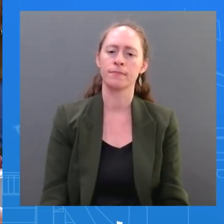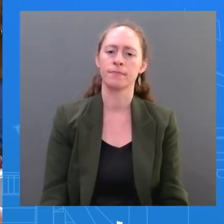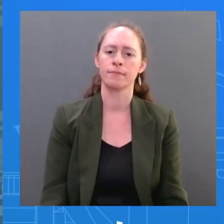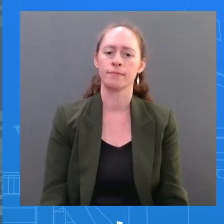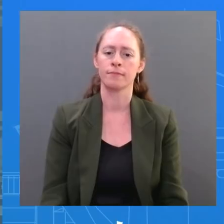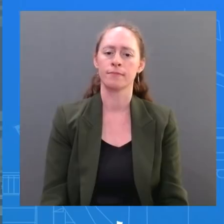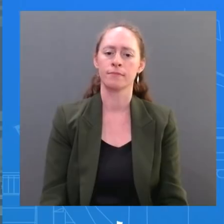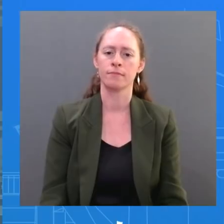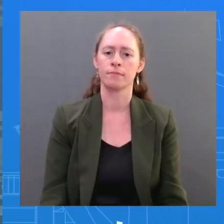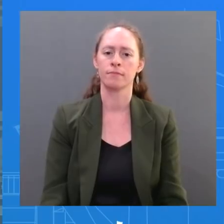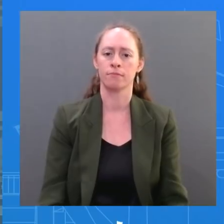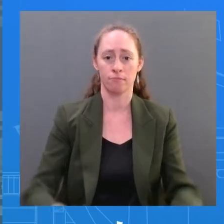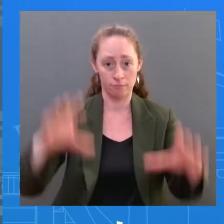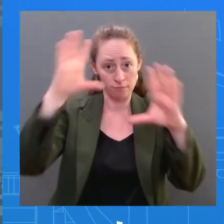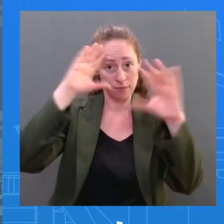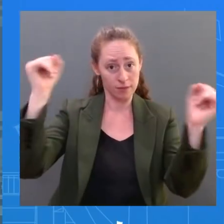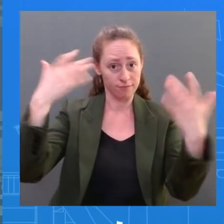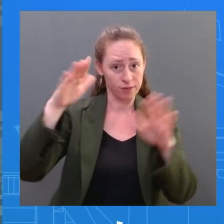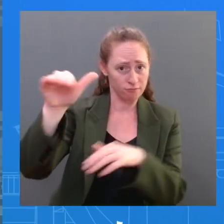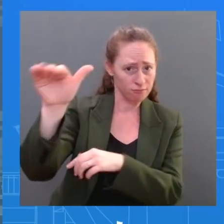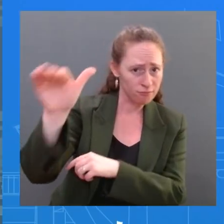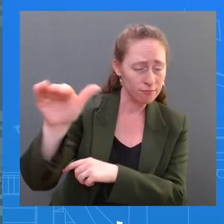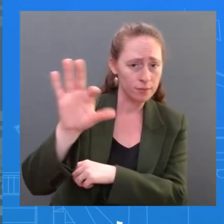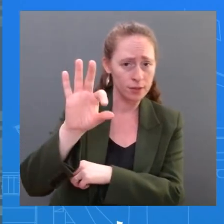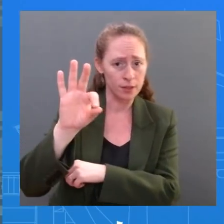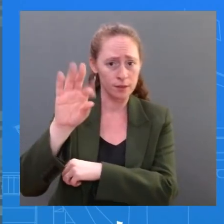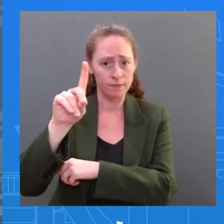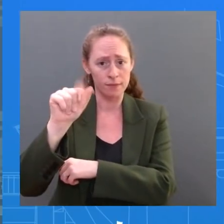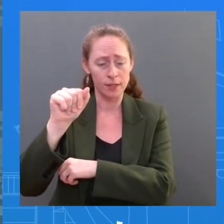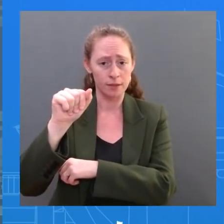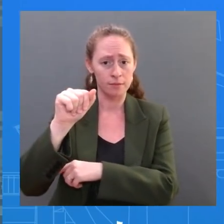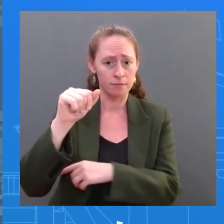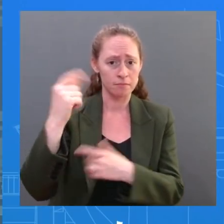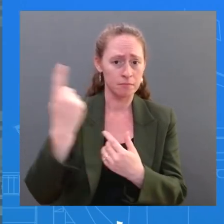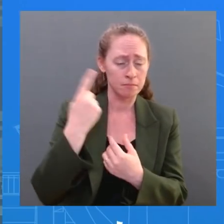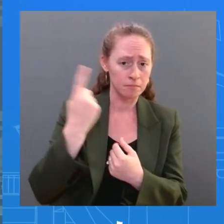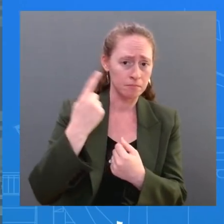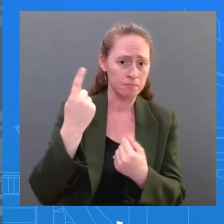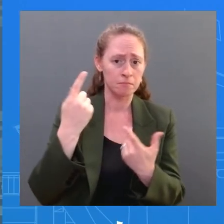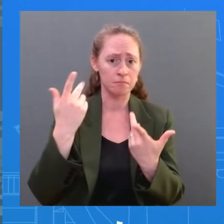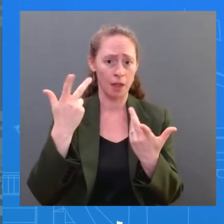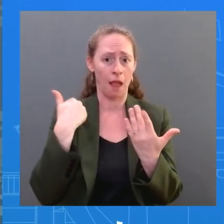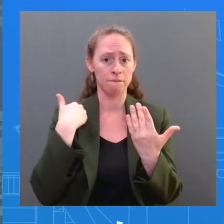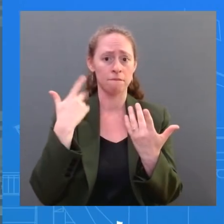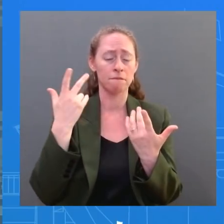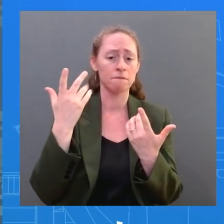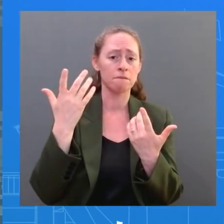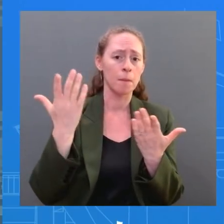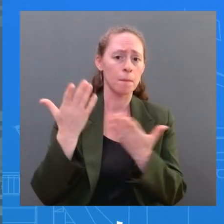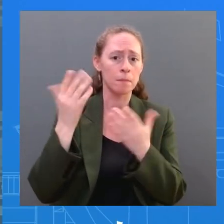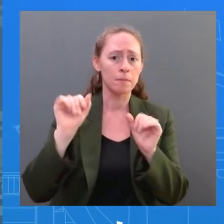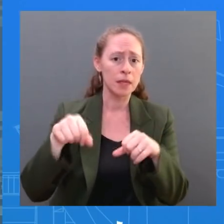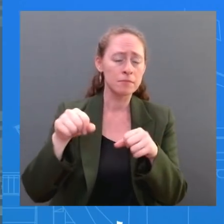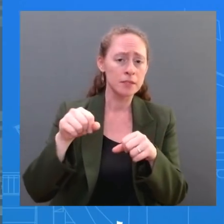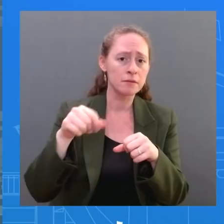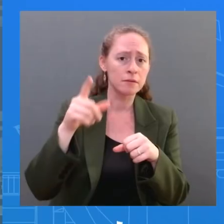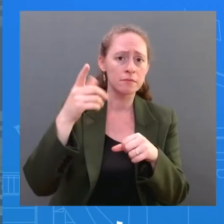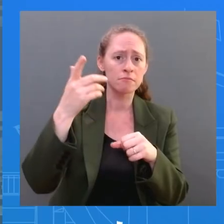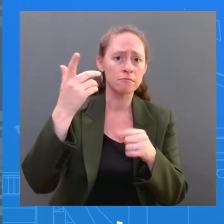Ms. Klein: The President can't direct the FDA. The FDA has to go through their process. But -- and they are in the middle of a process not to loosen restrictions